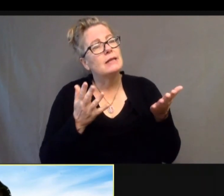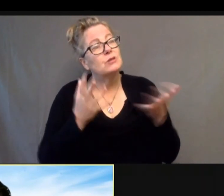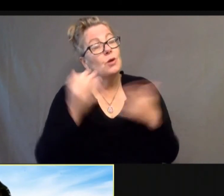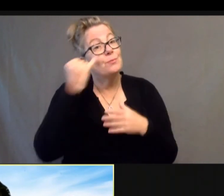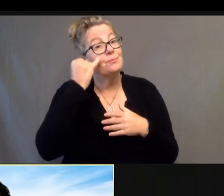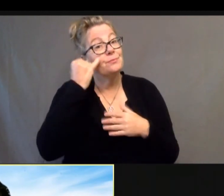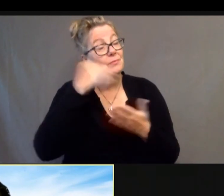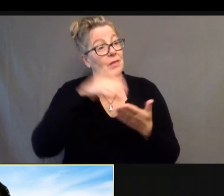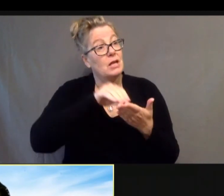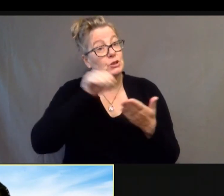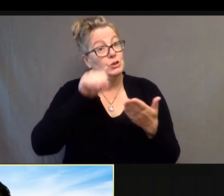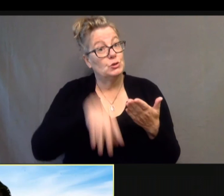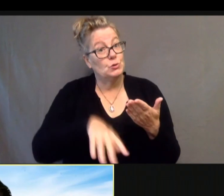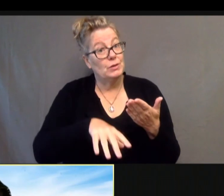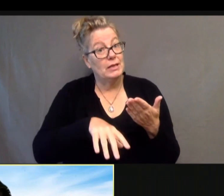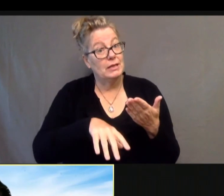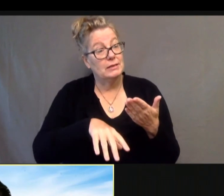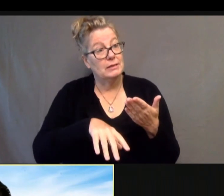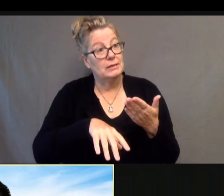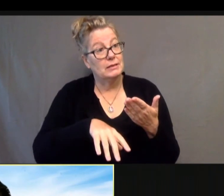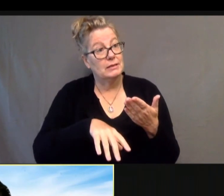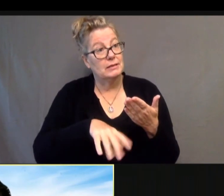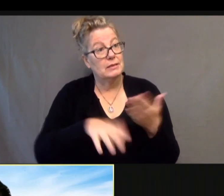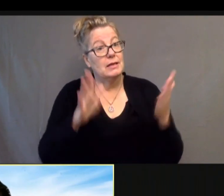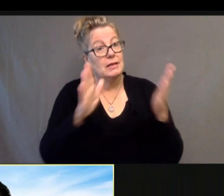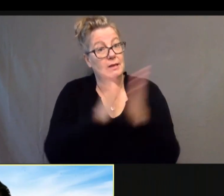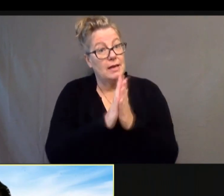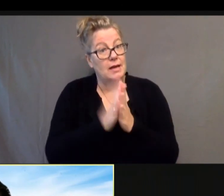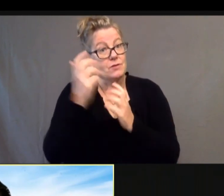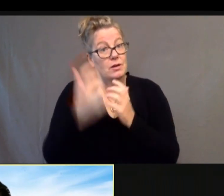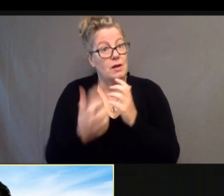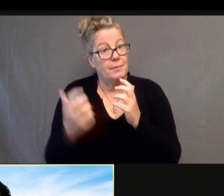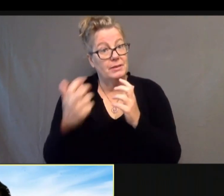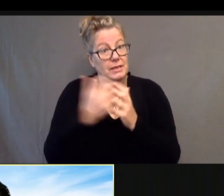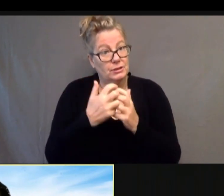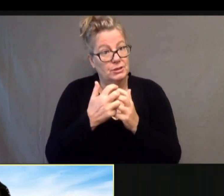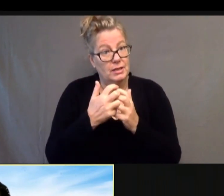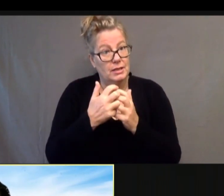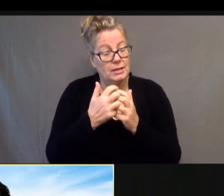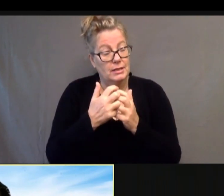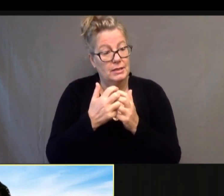department has told them that the accommodations are a fundamental alteration. And can you